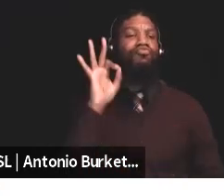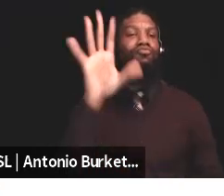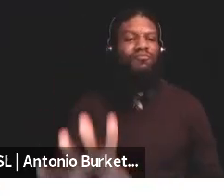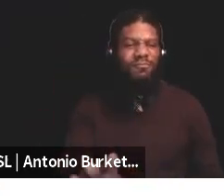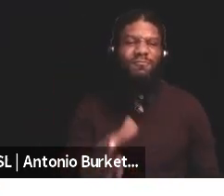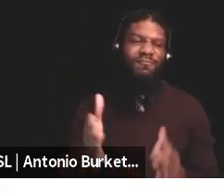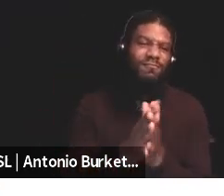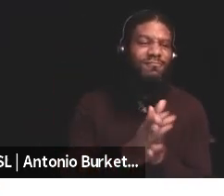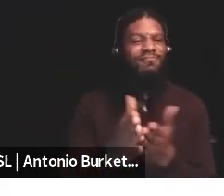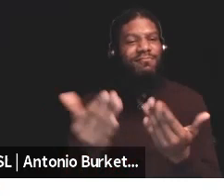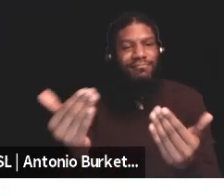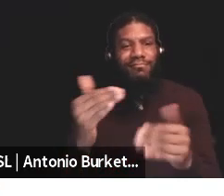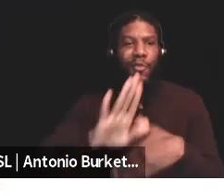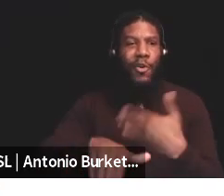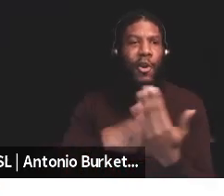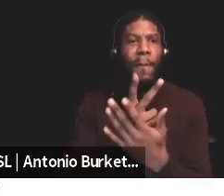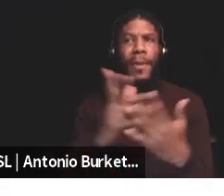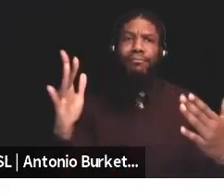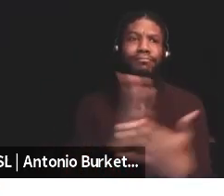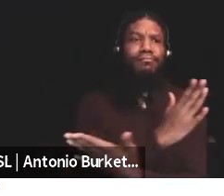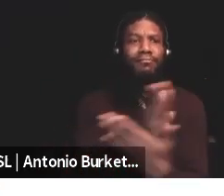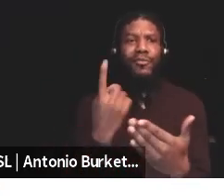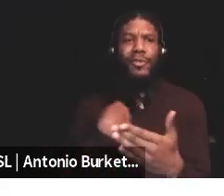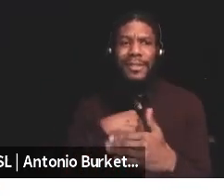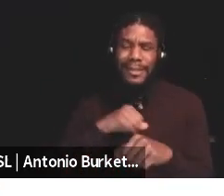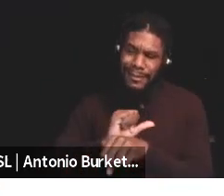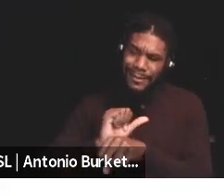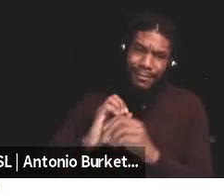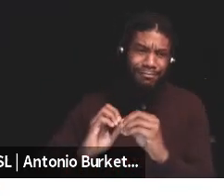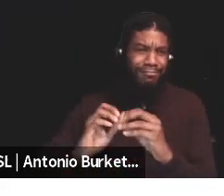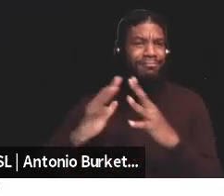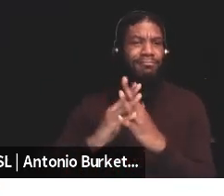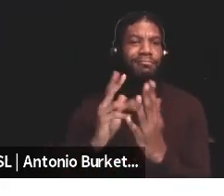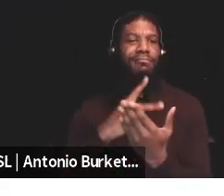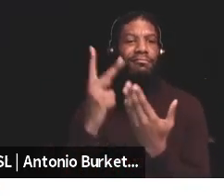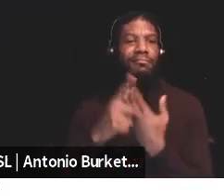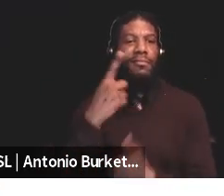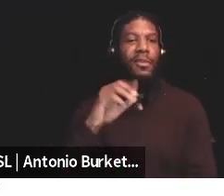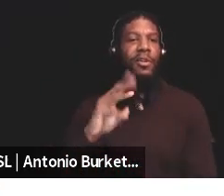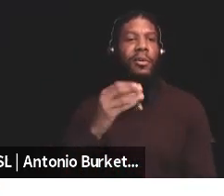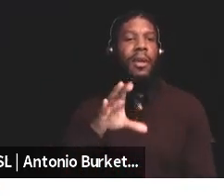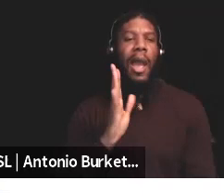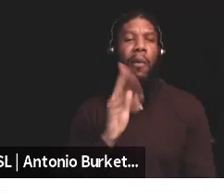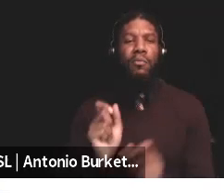from across the writing center community have worked so hard to put together this program for OWCA! So I'll pop that in the chat box. [Elle]